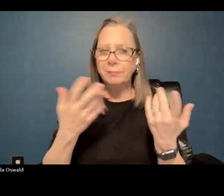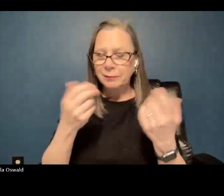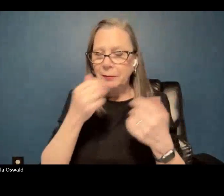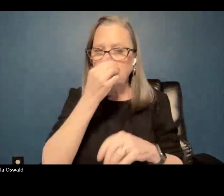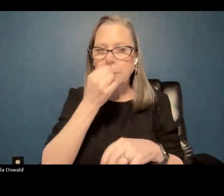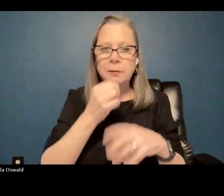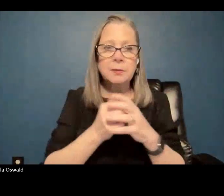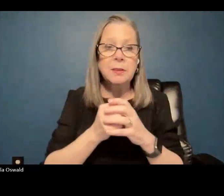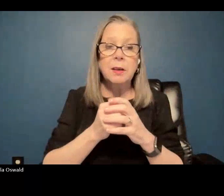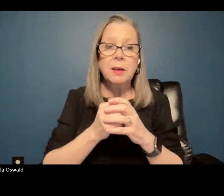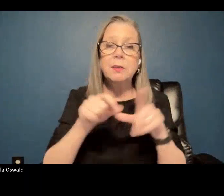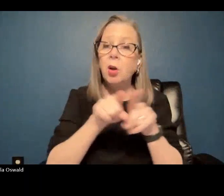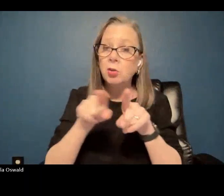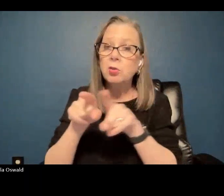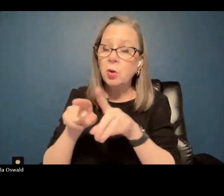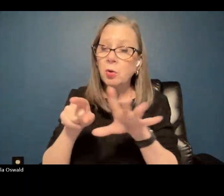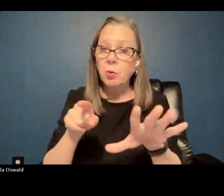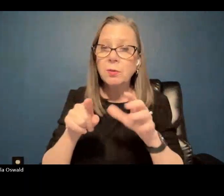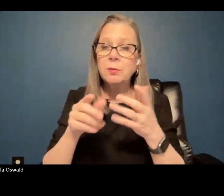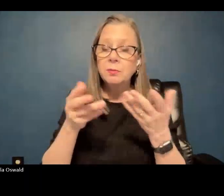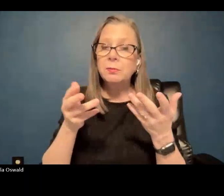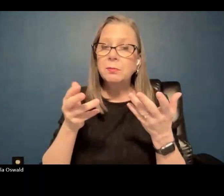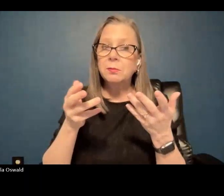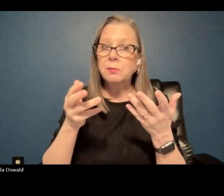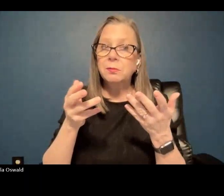Also how this could benefit each agencies and programs,